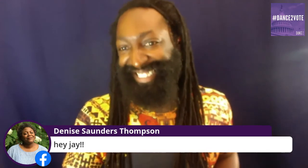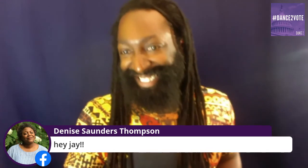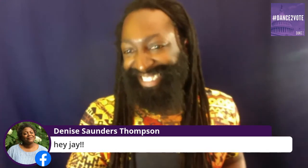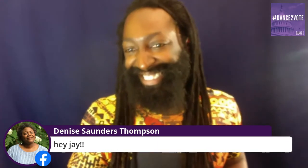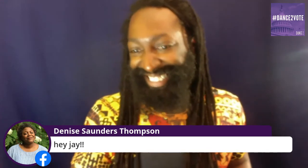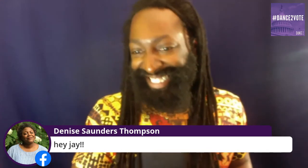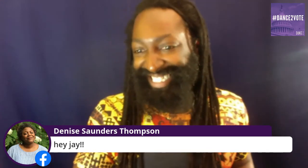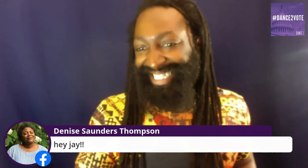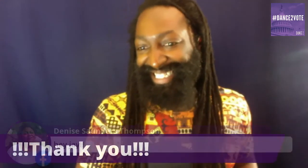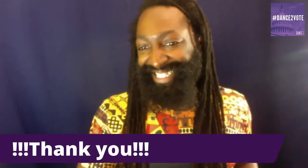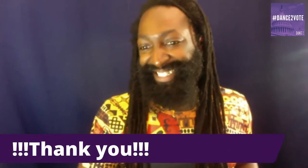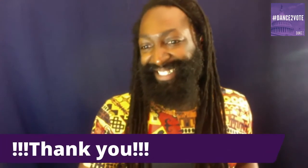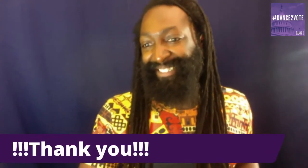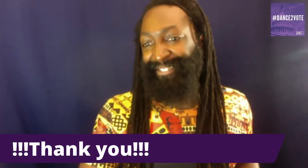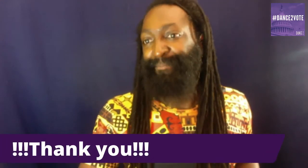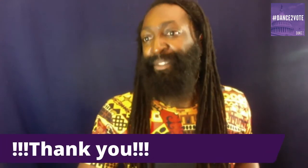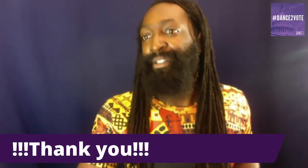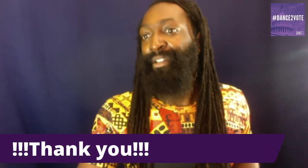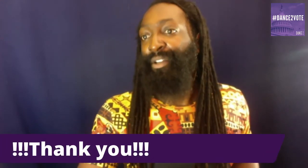One of my favorite people. Yeah.